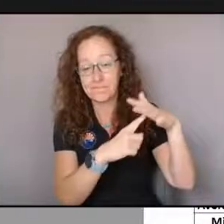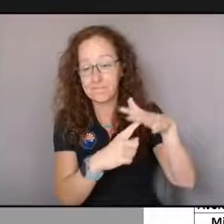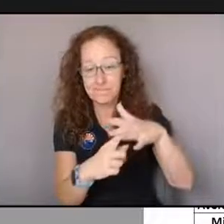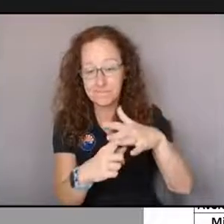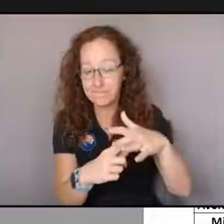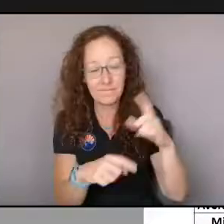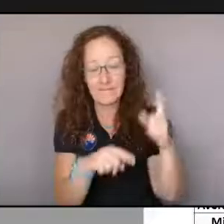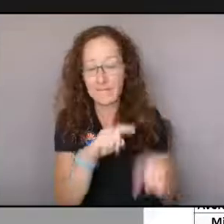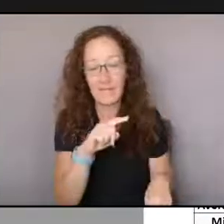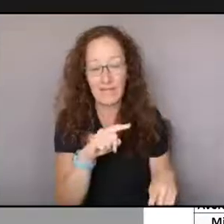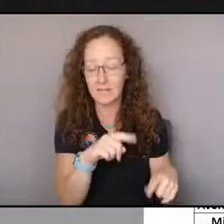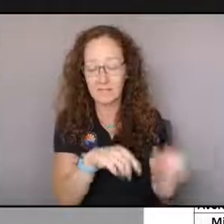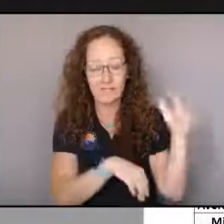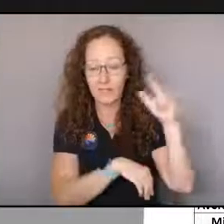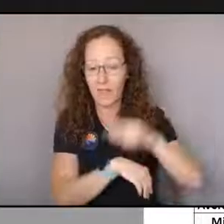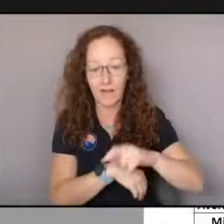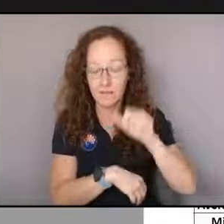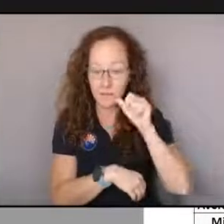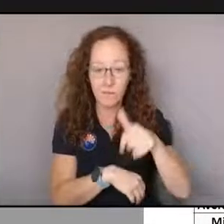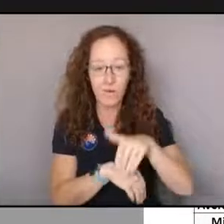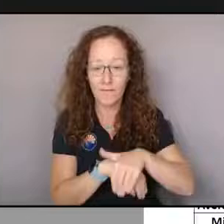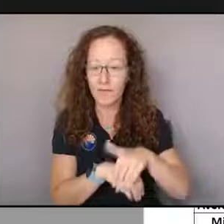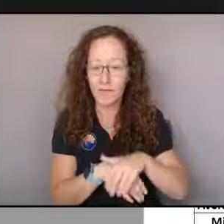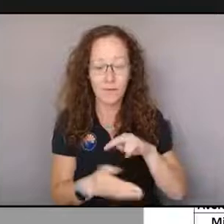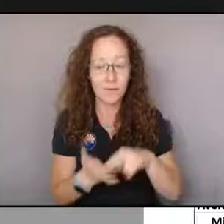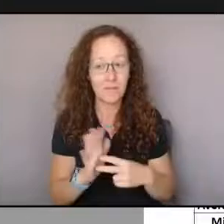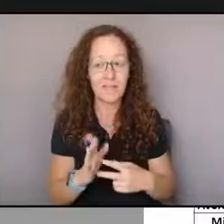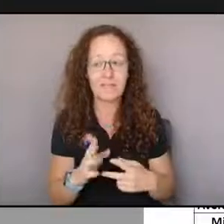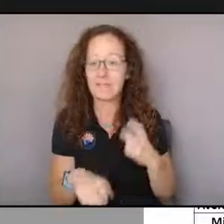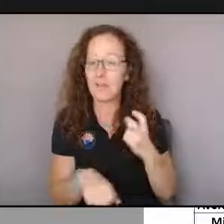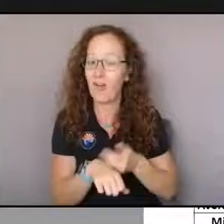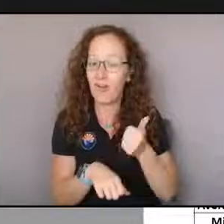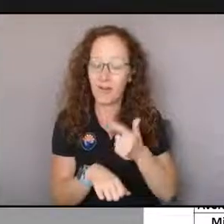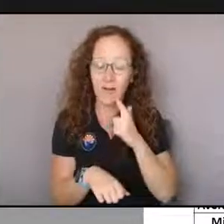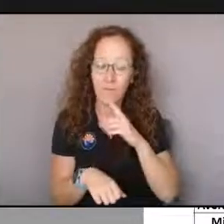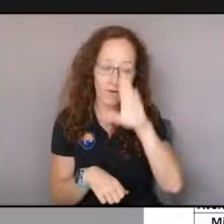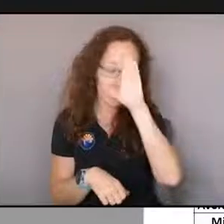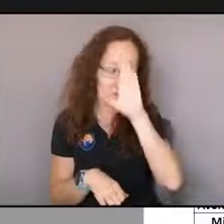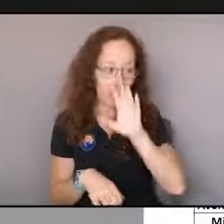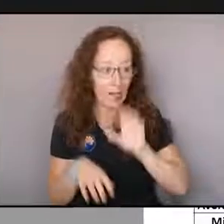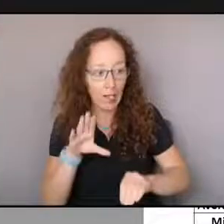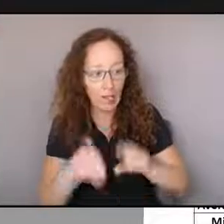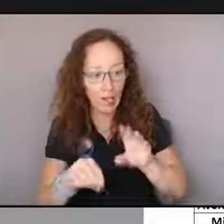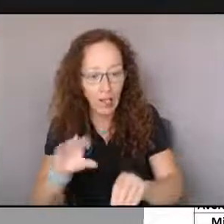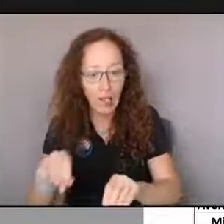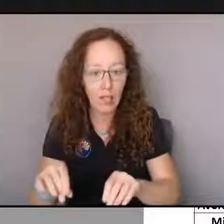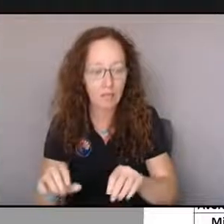TO PICK UP ANY KIND OF SLOP OVERS OR SPOTS AROUND THE FIRE.